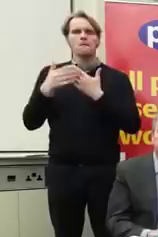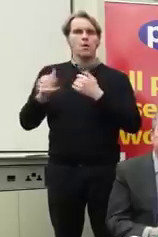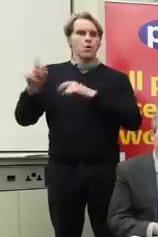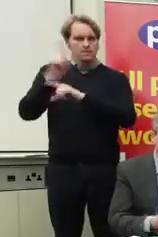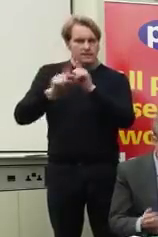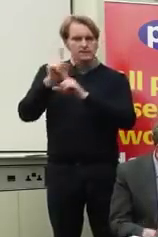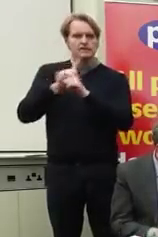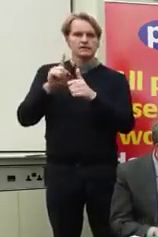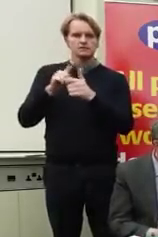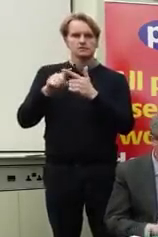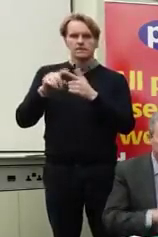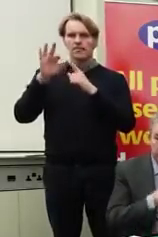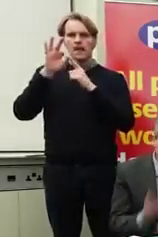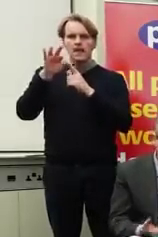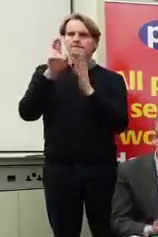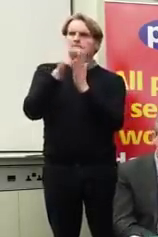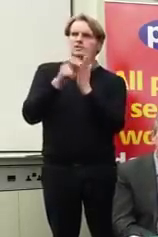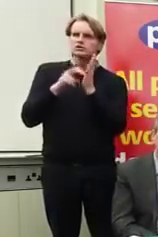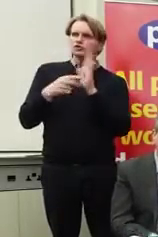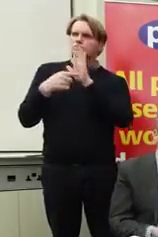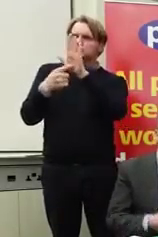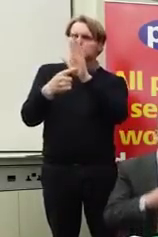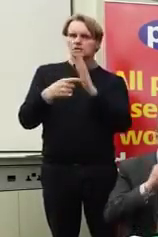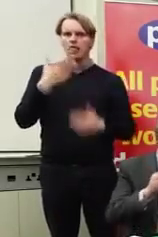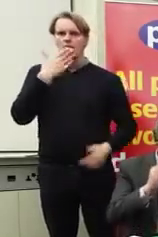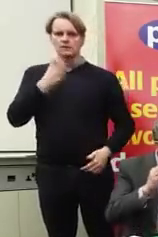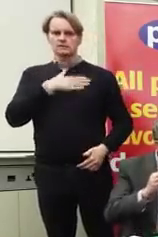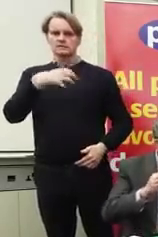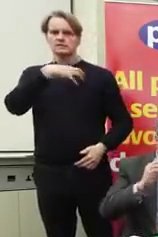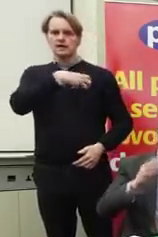we do petitions, that we wear our stickers that the management in all of